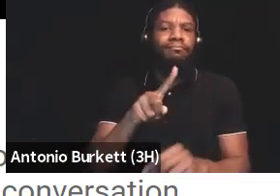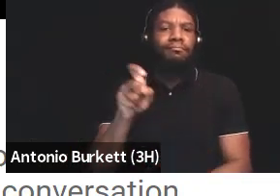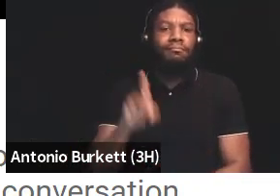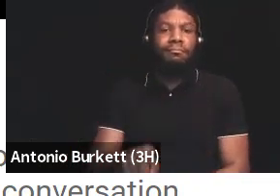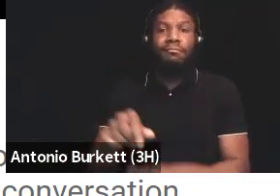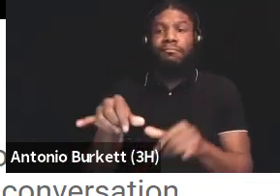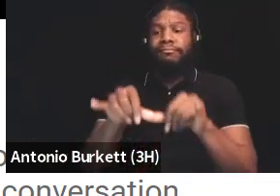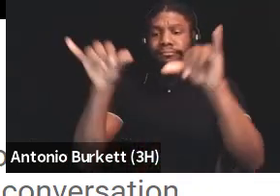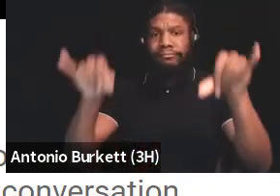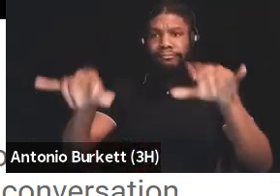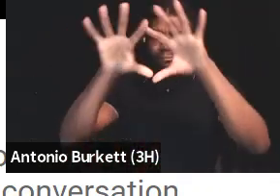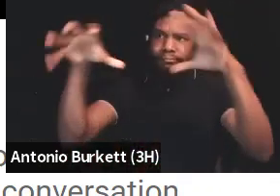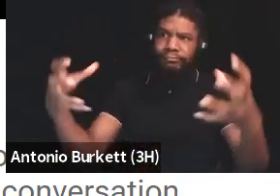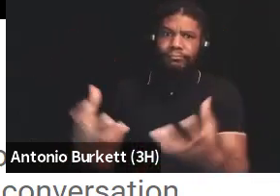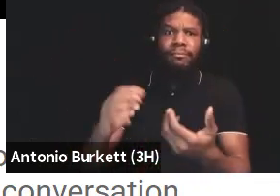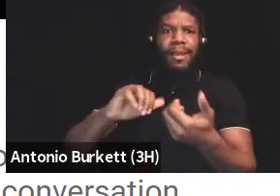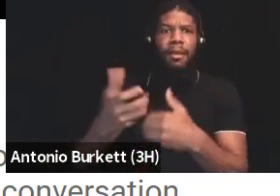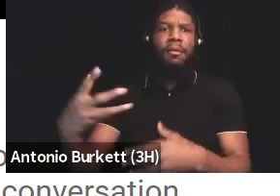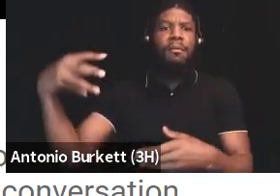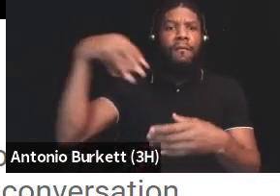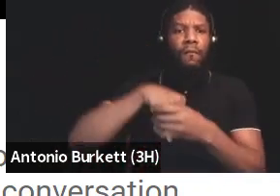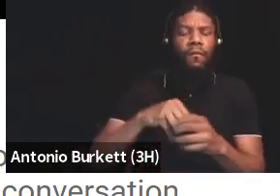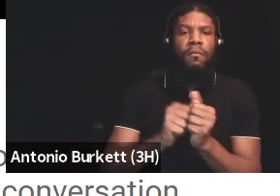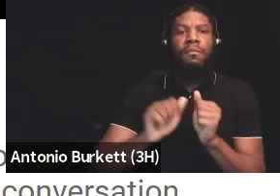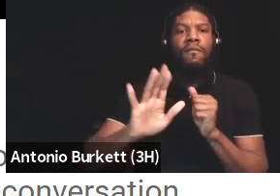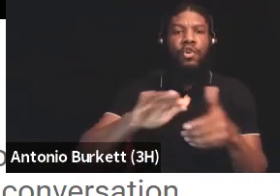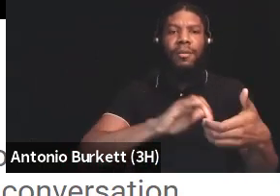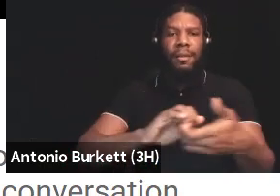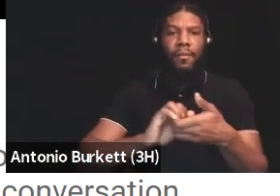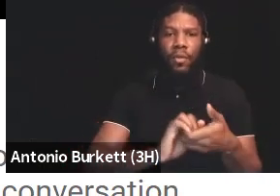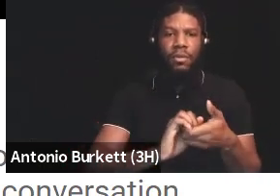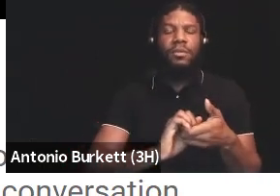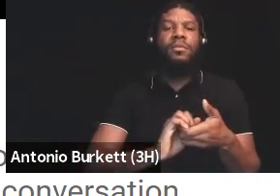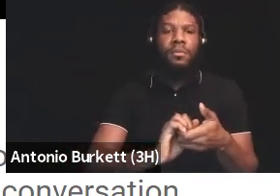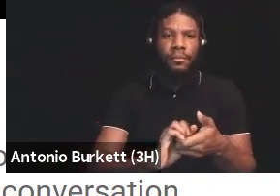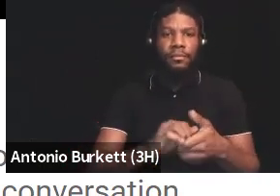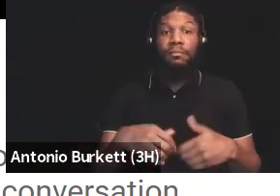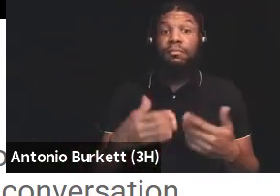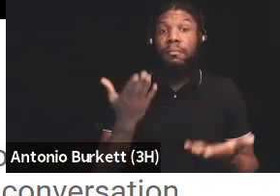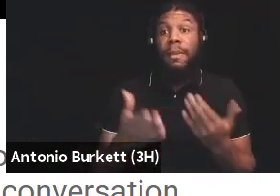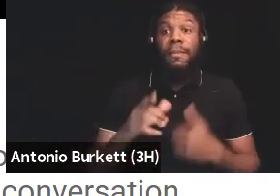itself come into play in your collaboration? And so maybe Lisa we'll turn it to you? We'll just